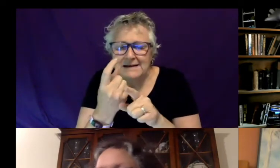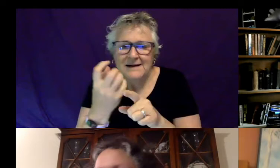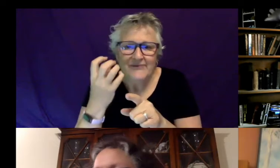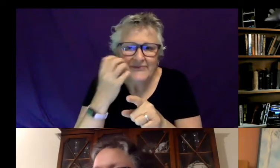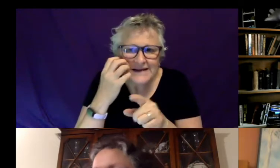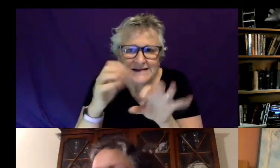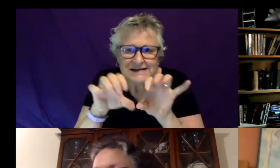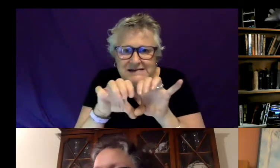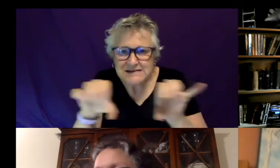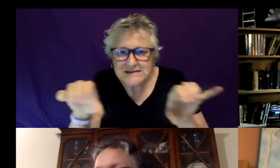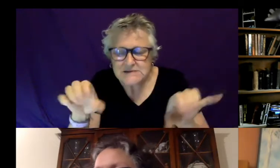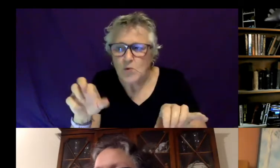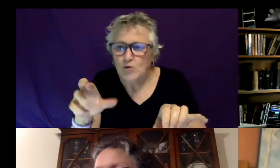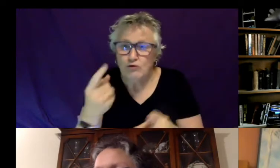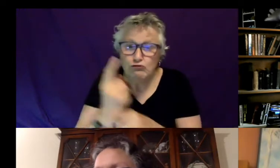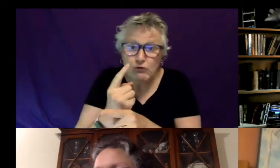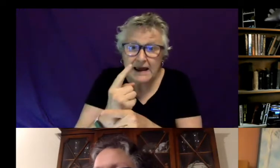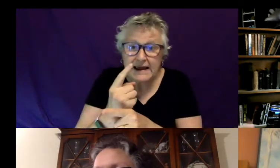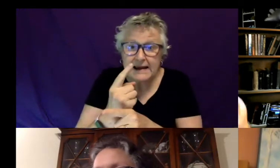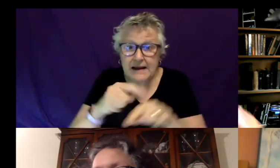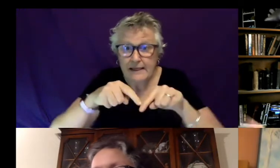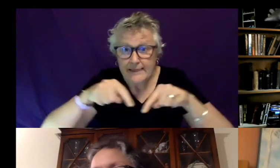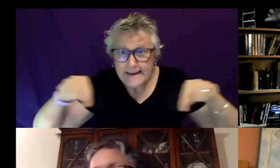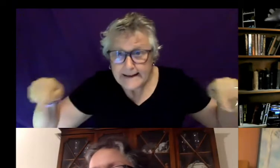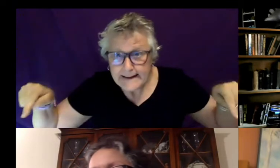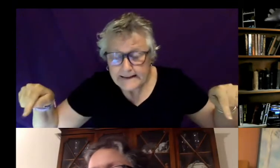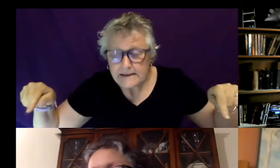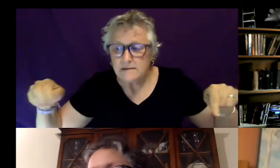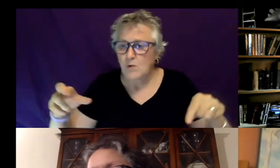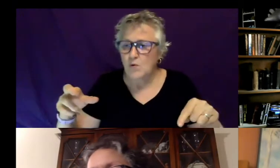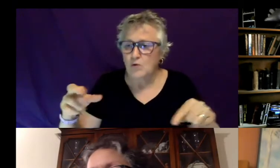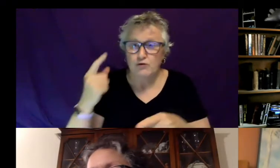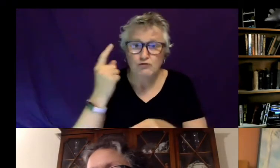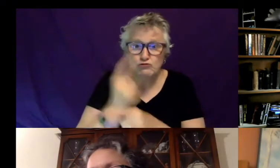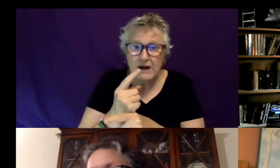And, and, if I have to beat something into submission, and put a tremendous